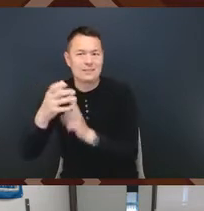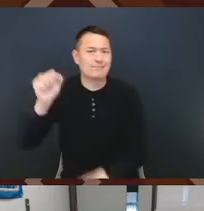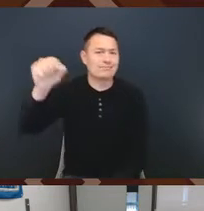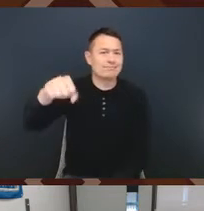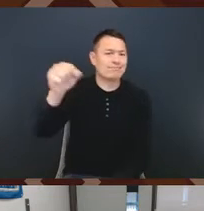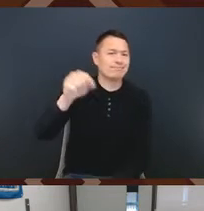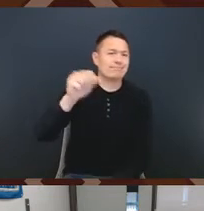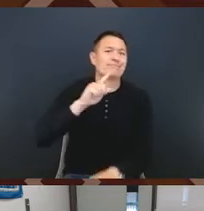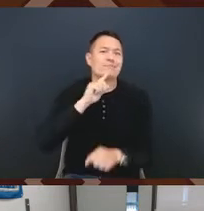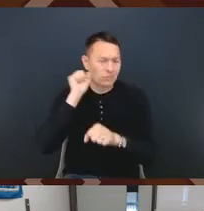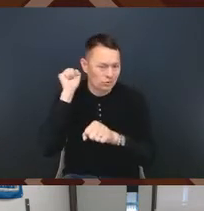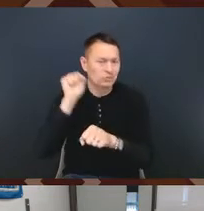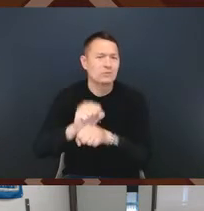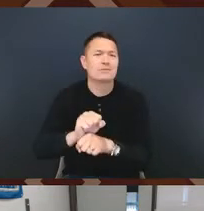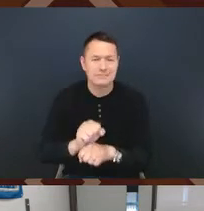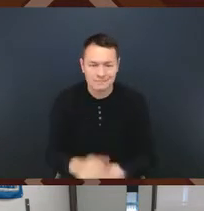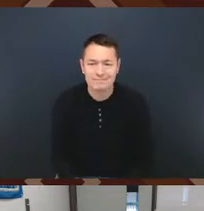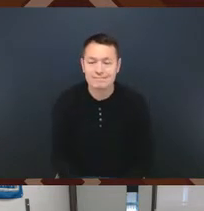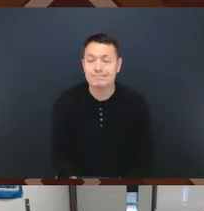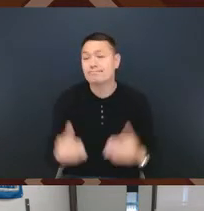big time. Next slide, please.